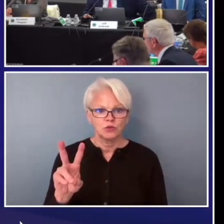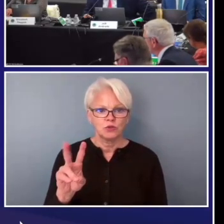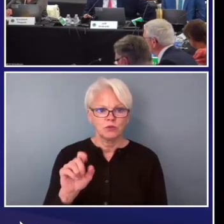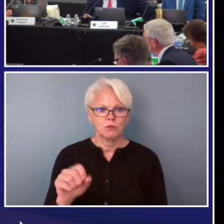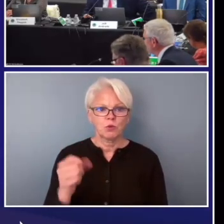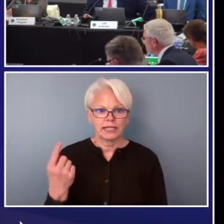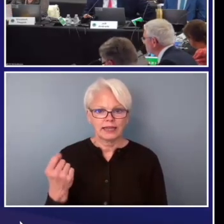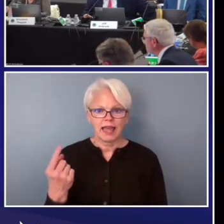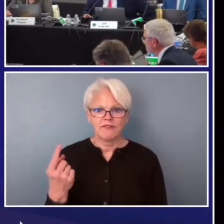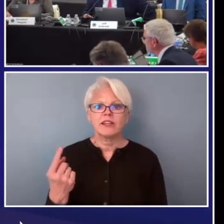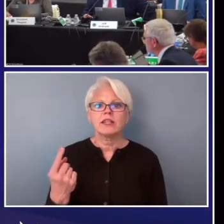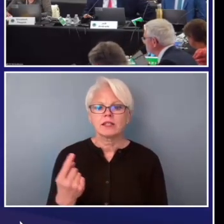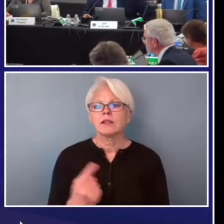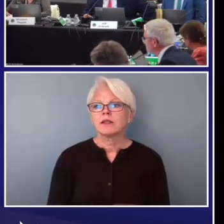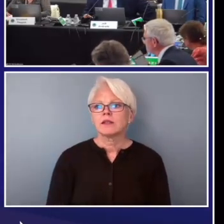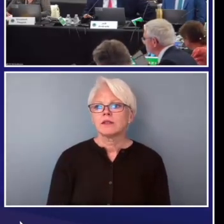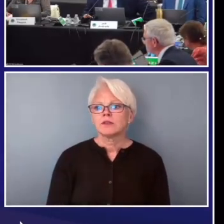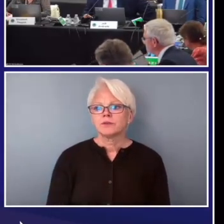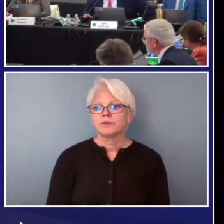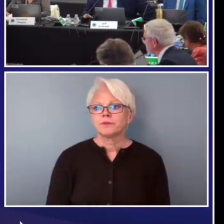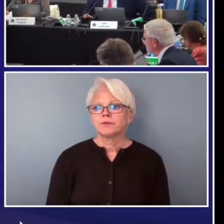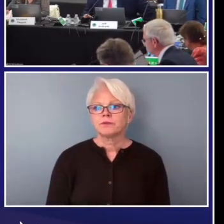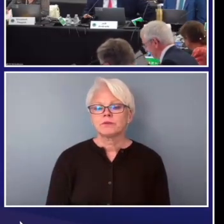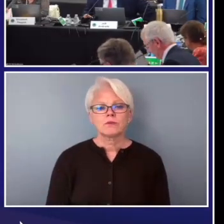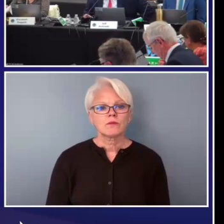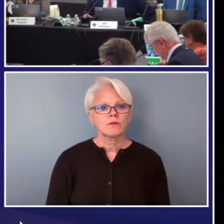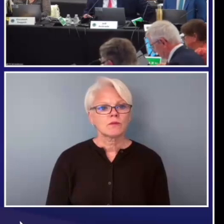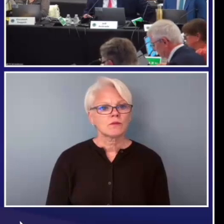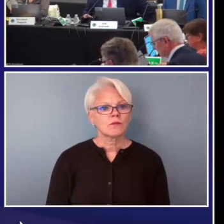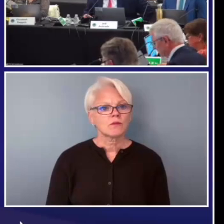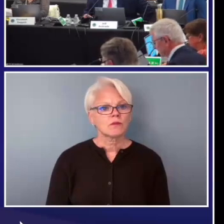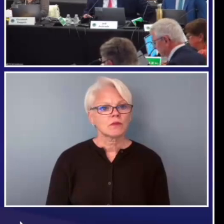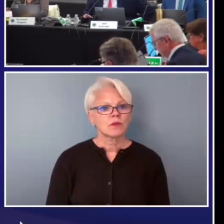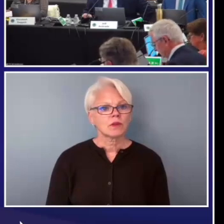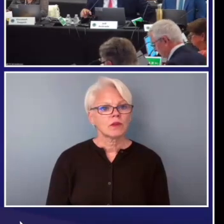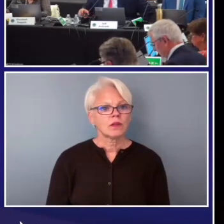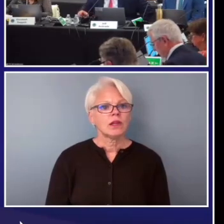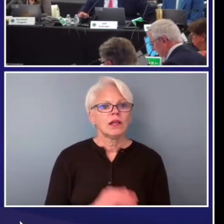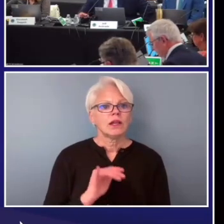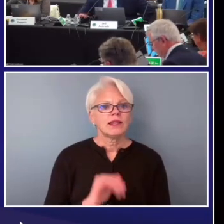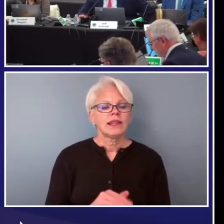Um, which will now be entitled extent of accrediting activities